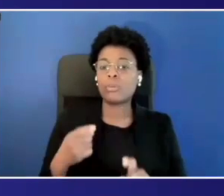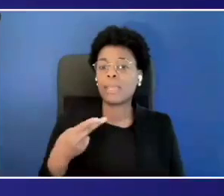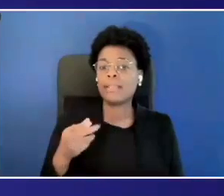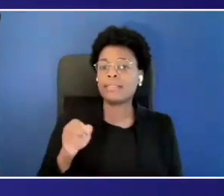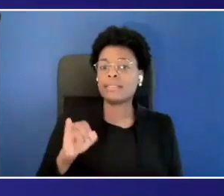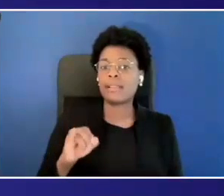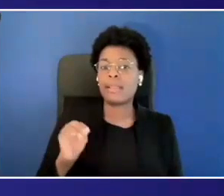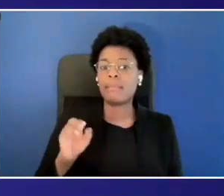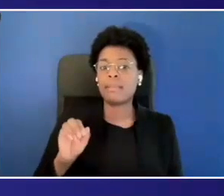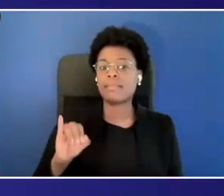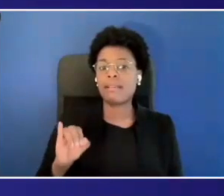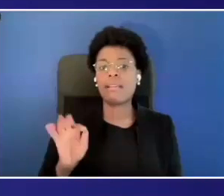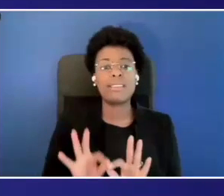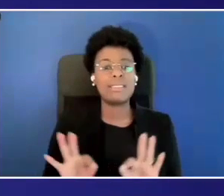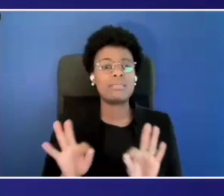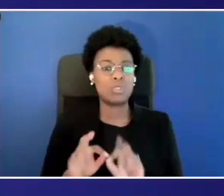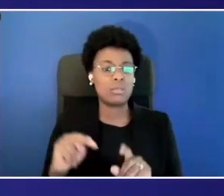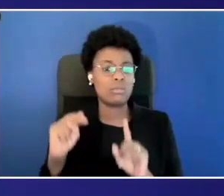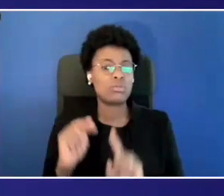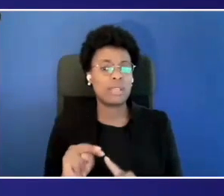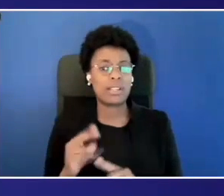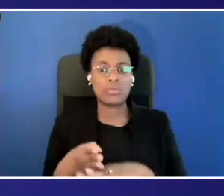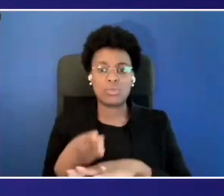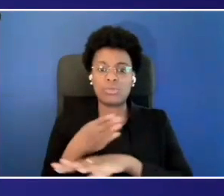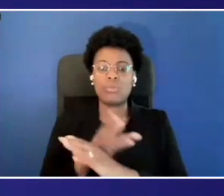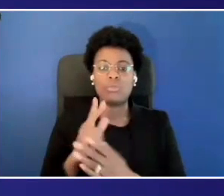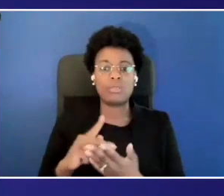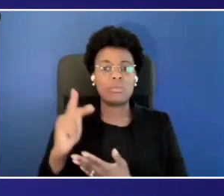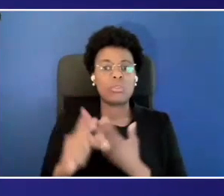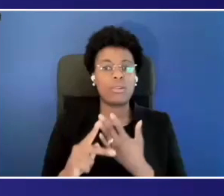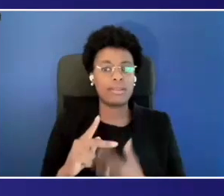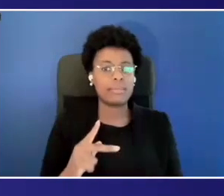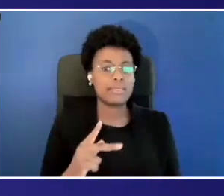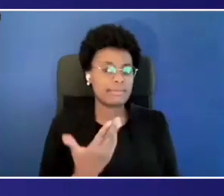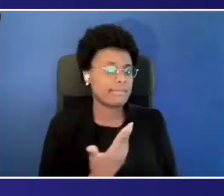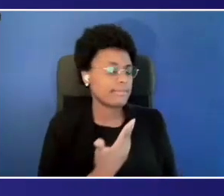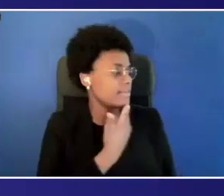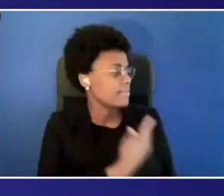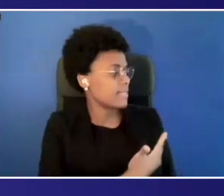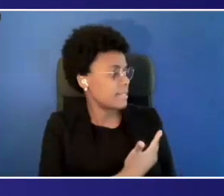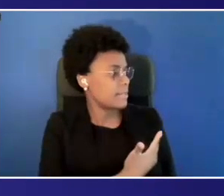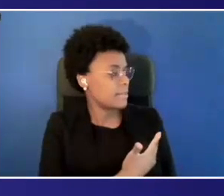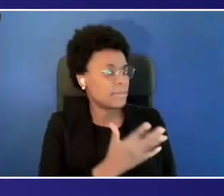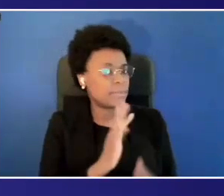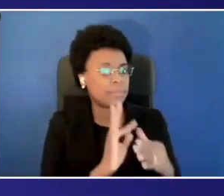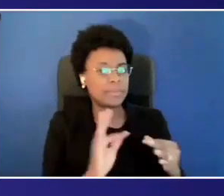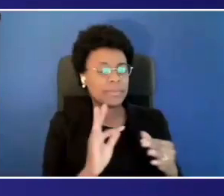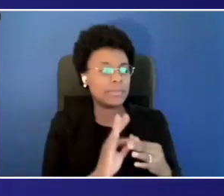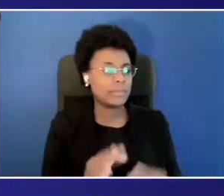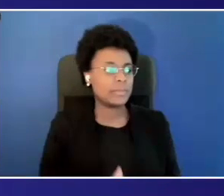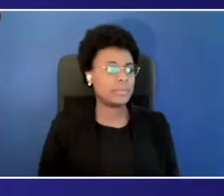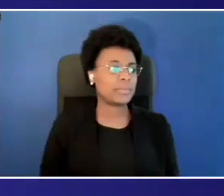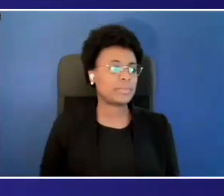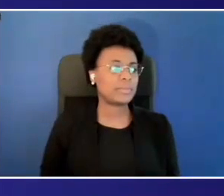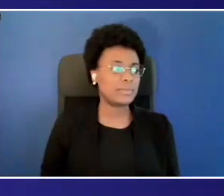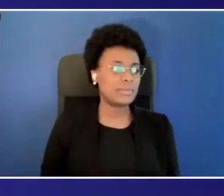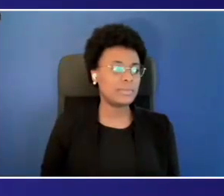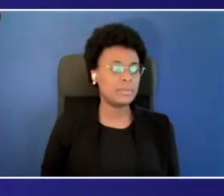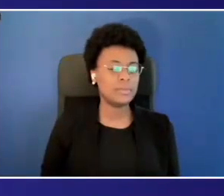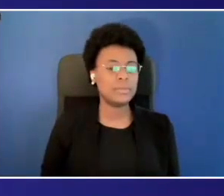Thank you. Thank you for your comment. Thank you.